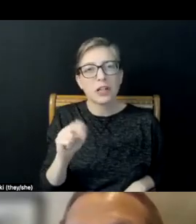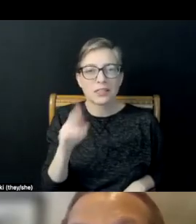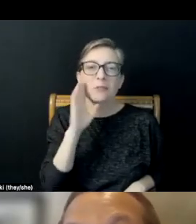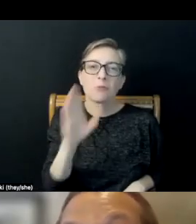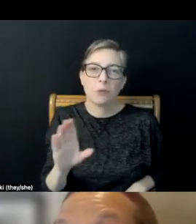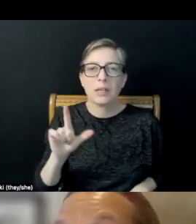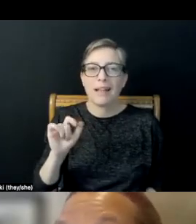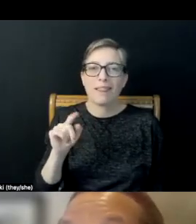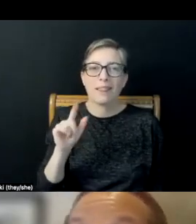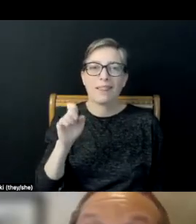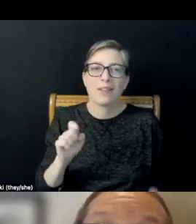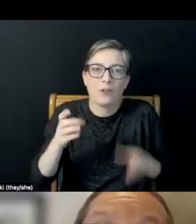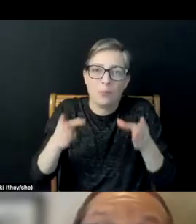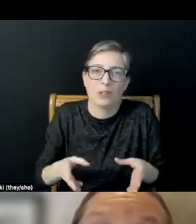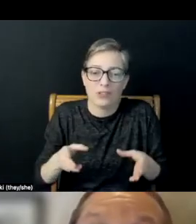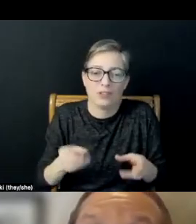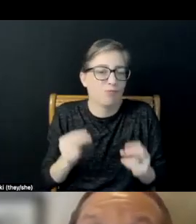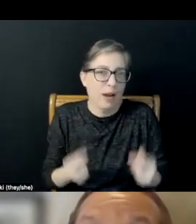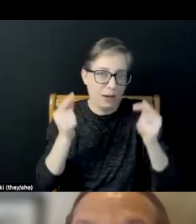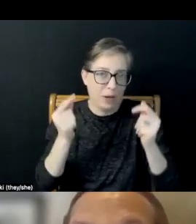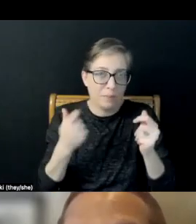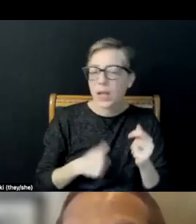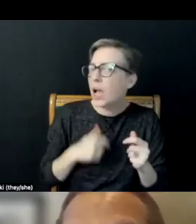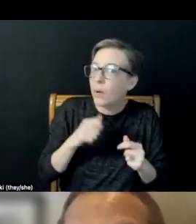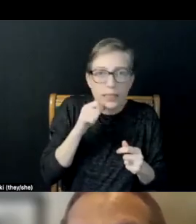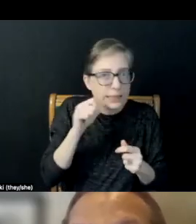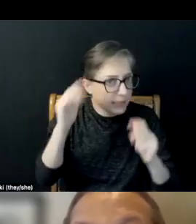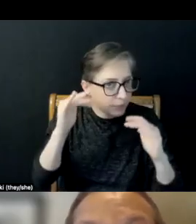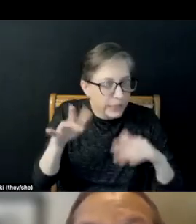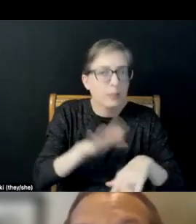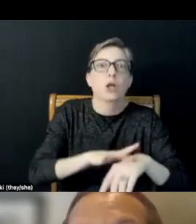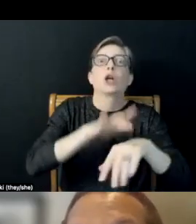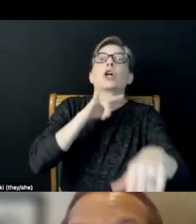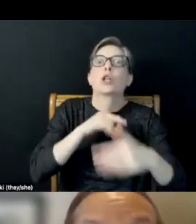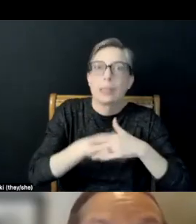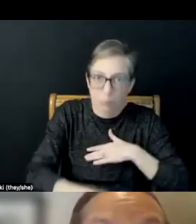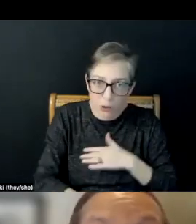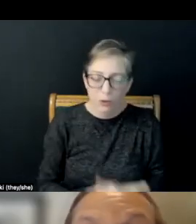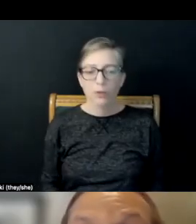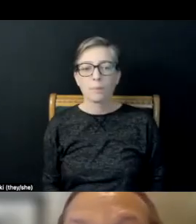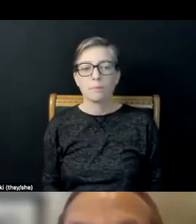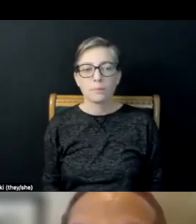But what we didn't expect was that he came a little bit earlier than planned, and because of that we found ourselves in the NICU.